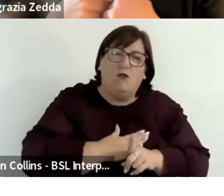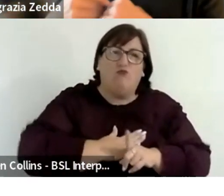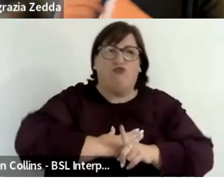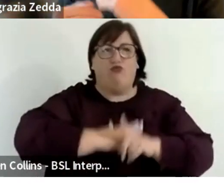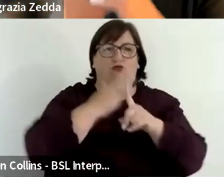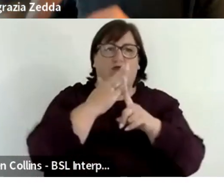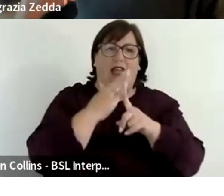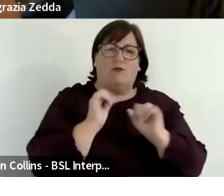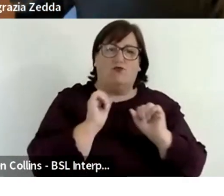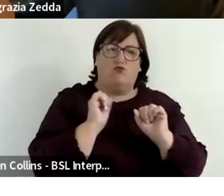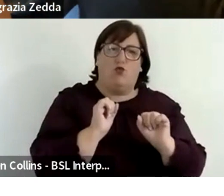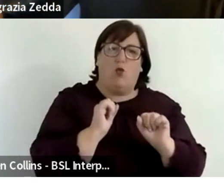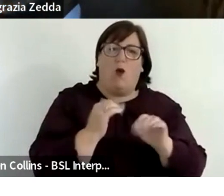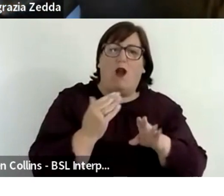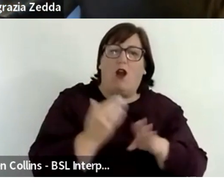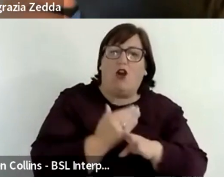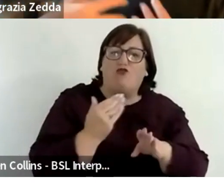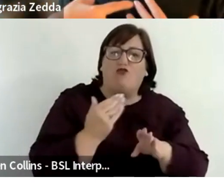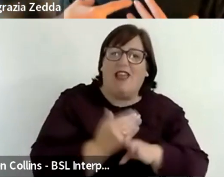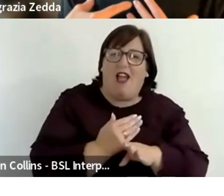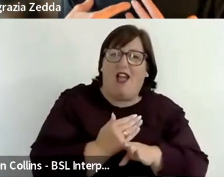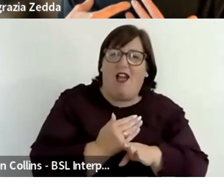sometimes there is no natural progress for your role.